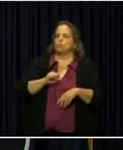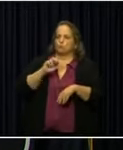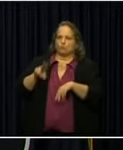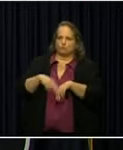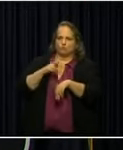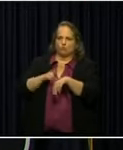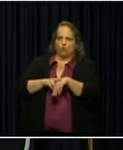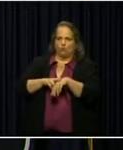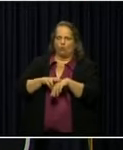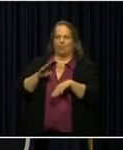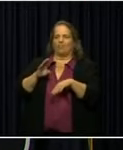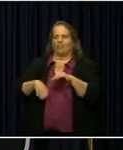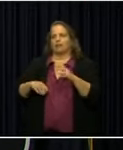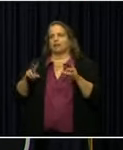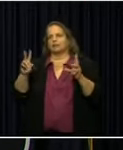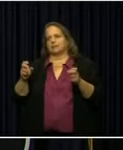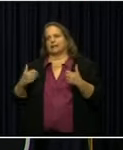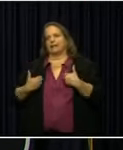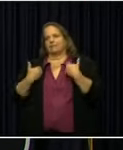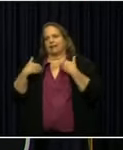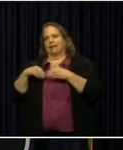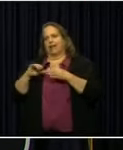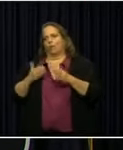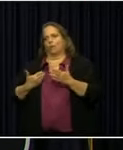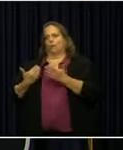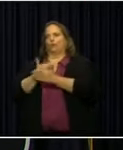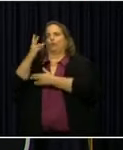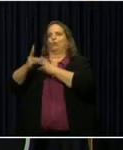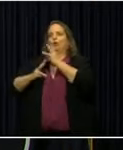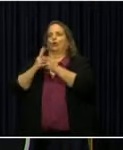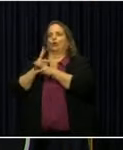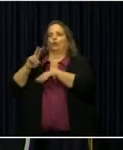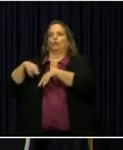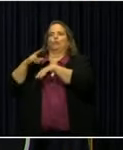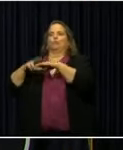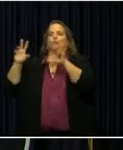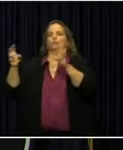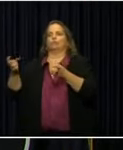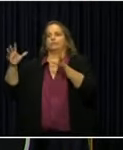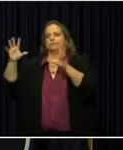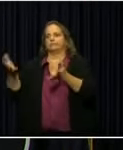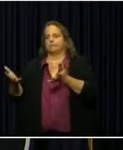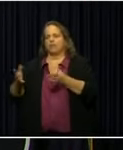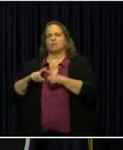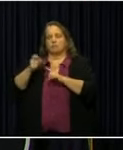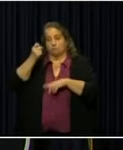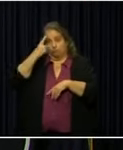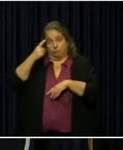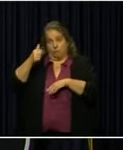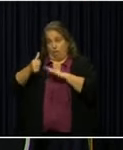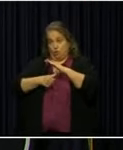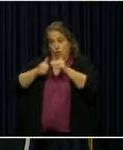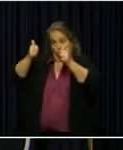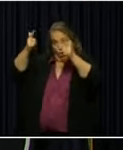ON HOW THE PPE IS, THAT THERE